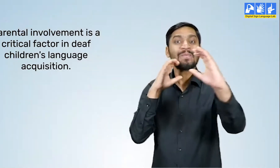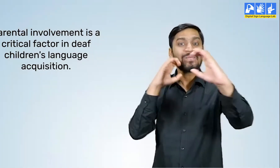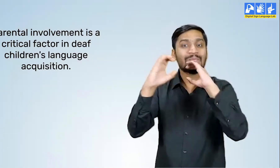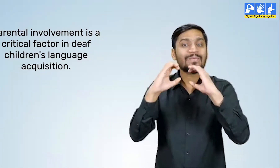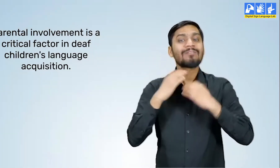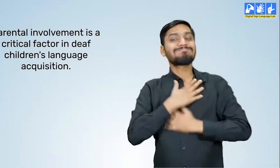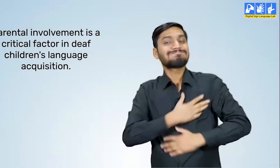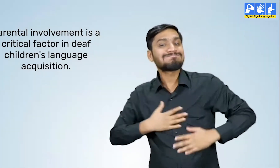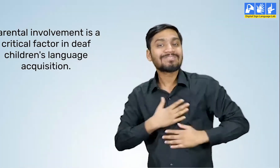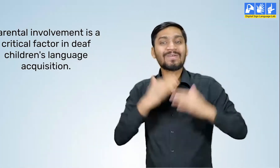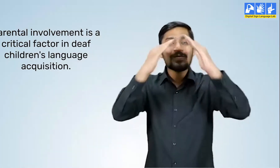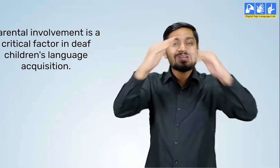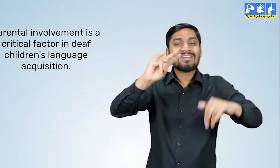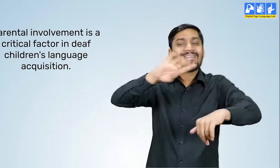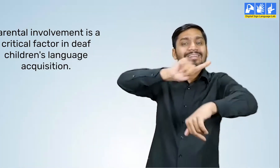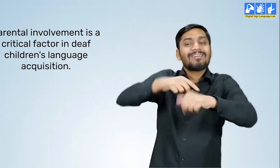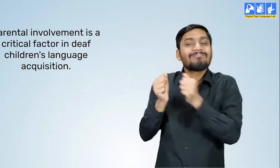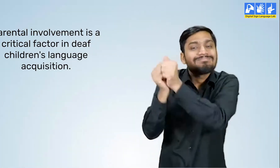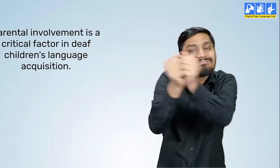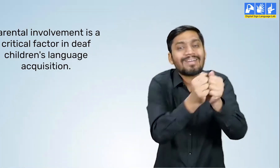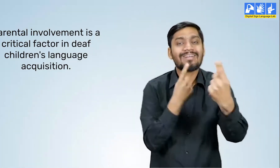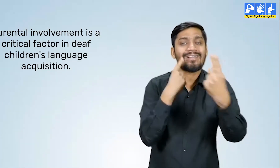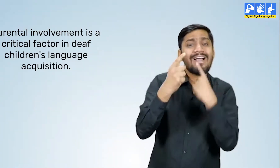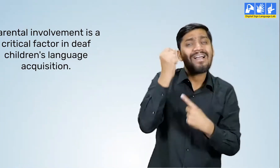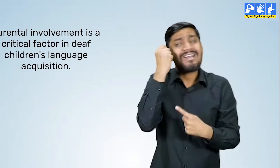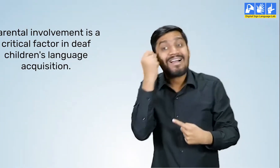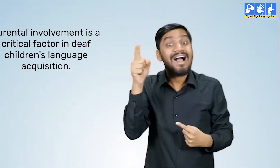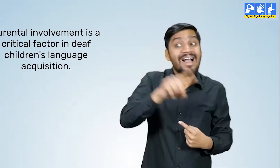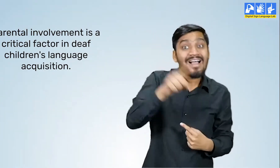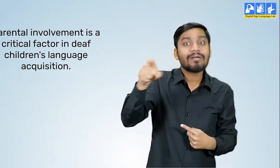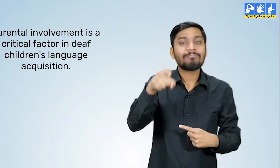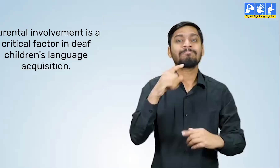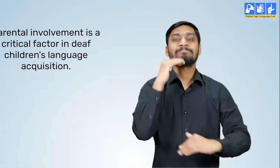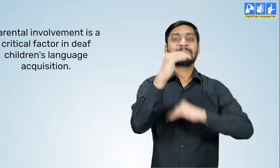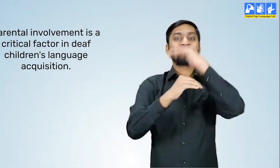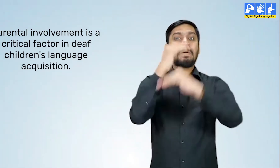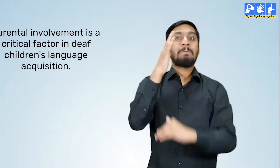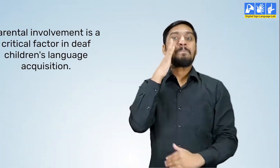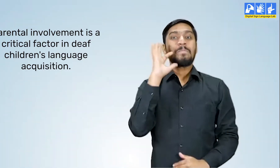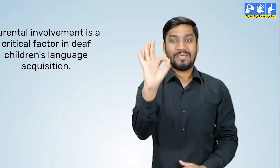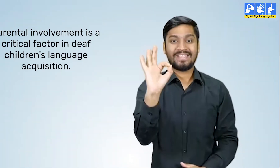Because children acquire language from their family and home environment.